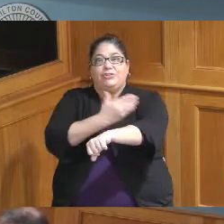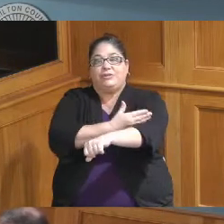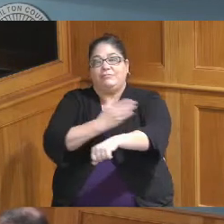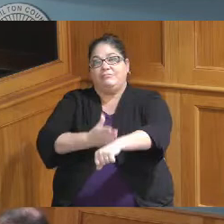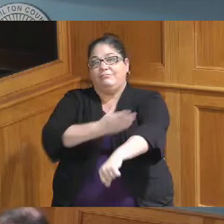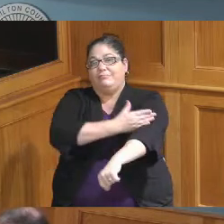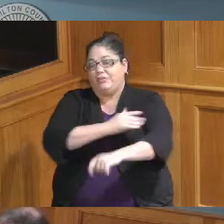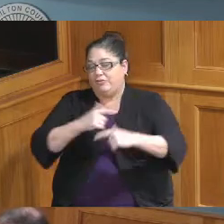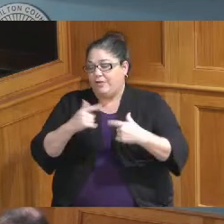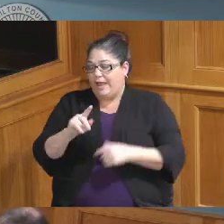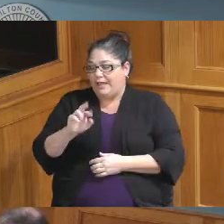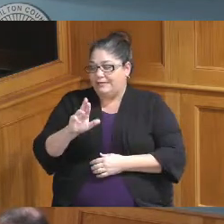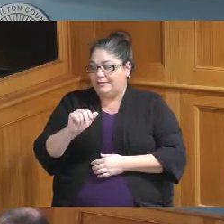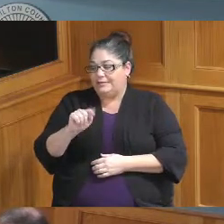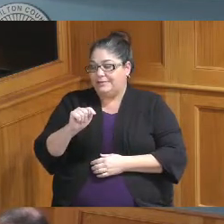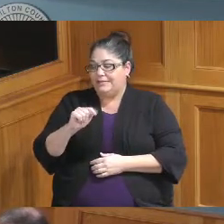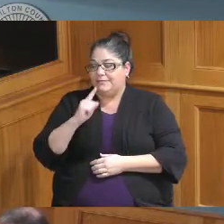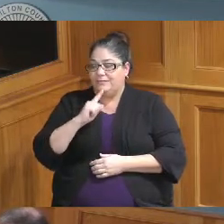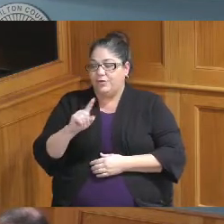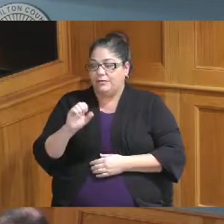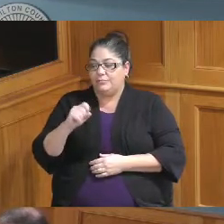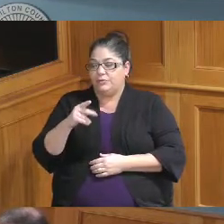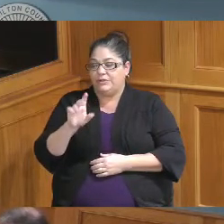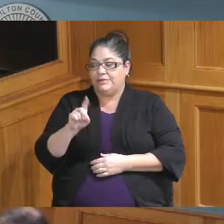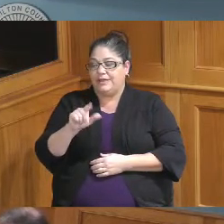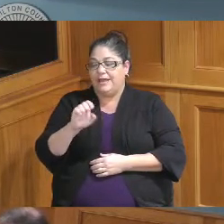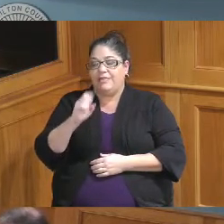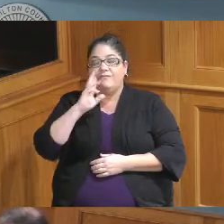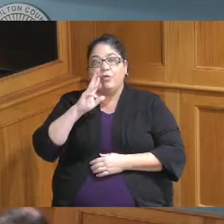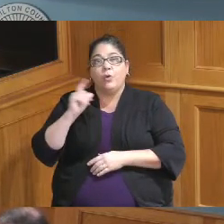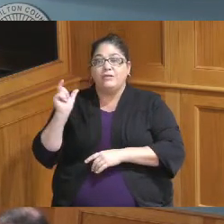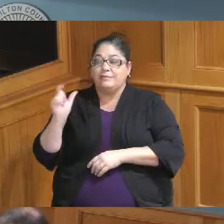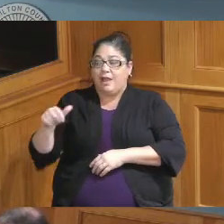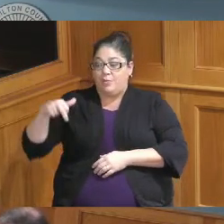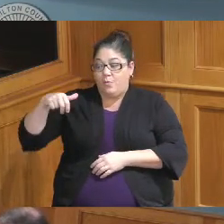the city of Springdale who will use the funding for sidewalks to fill Gap gaps between existing